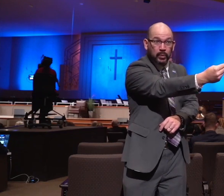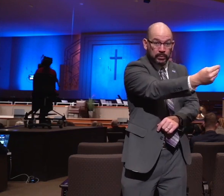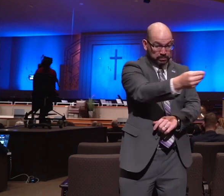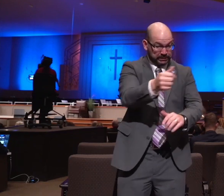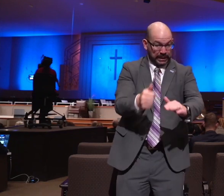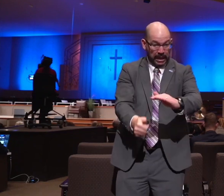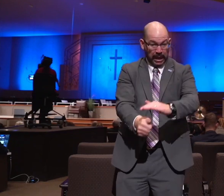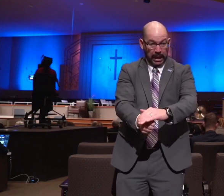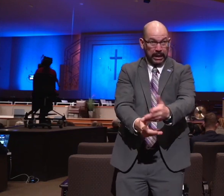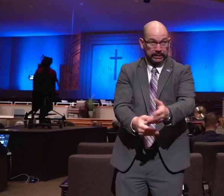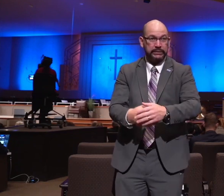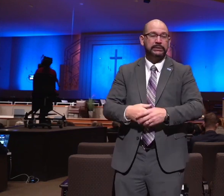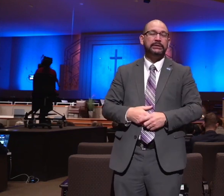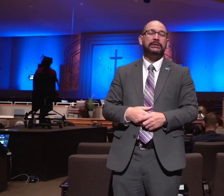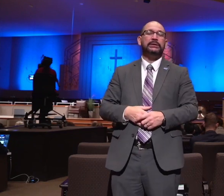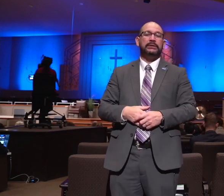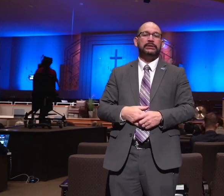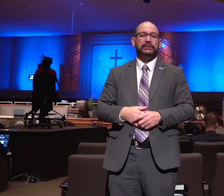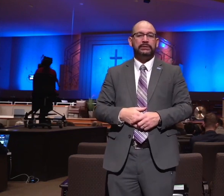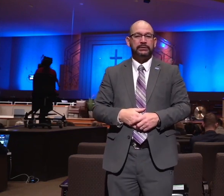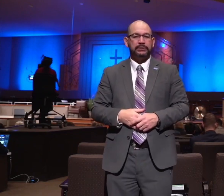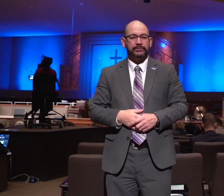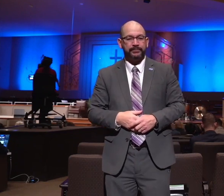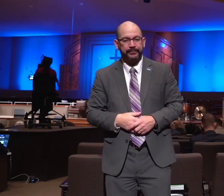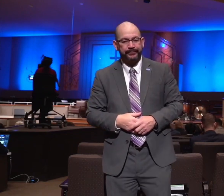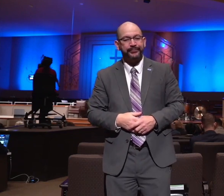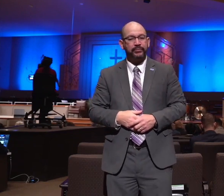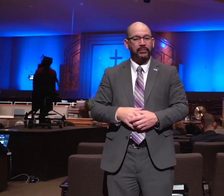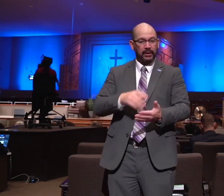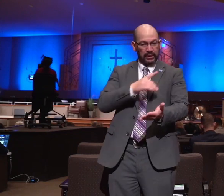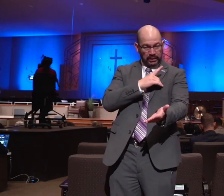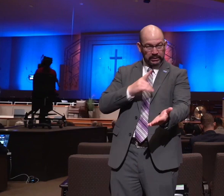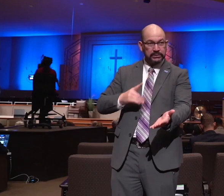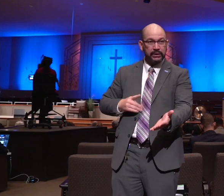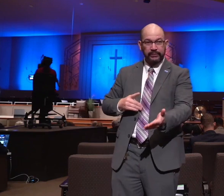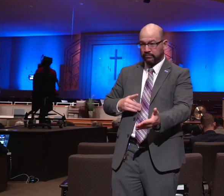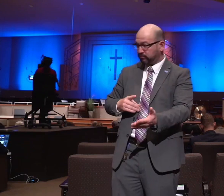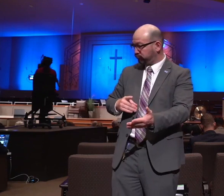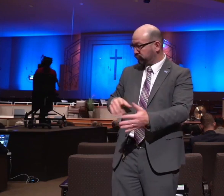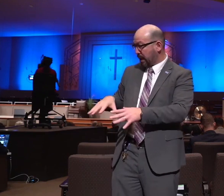here's what's happened David flees from Saul